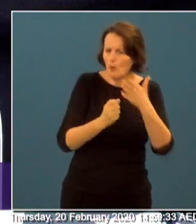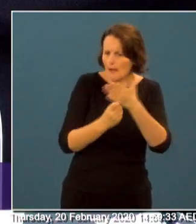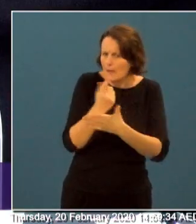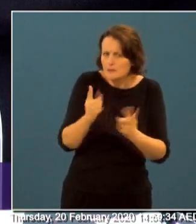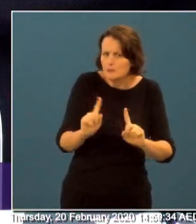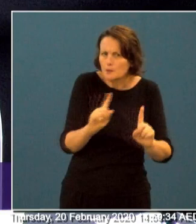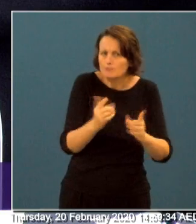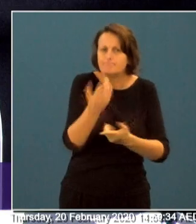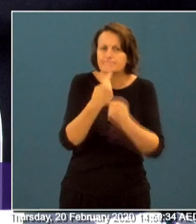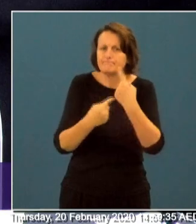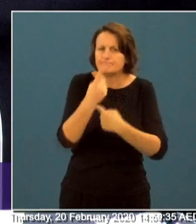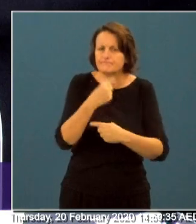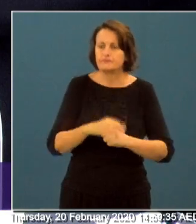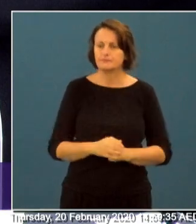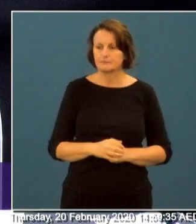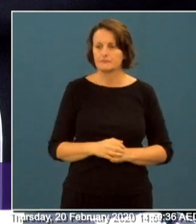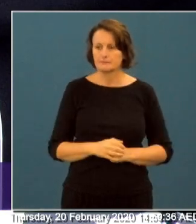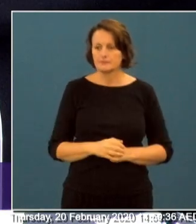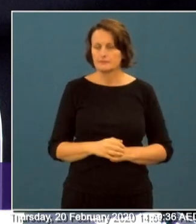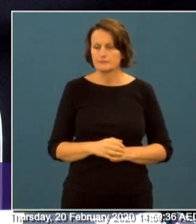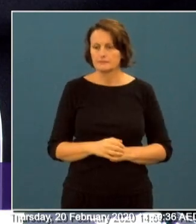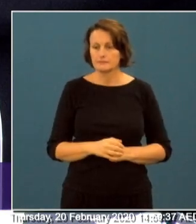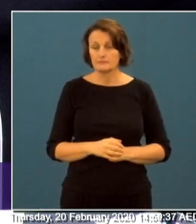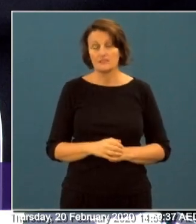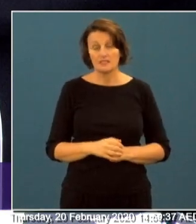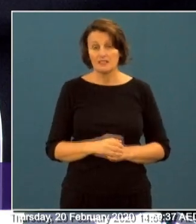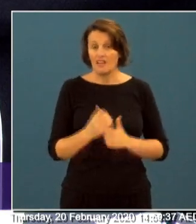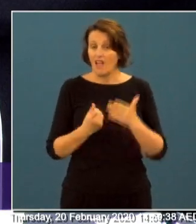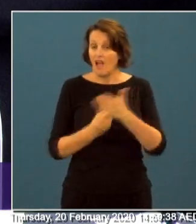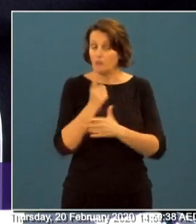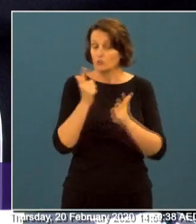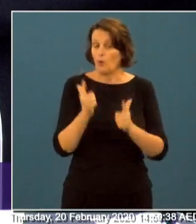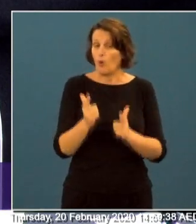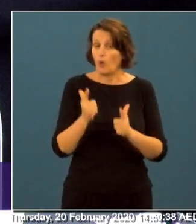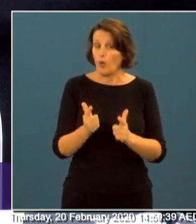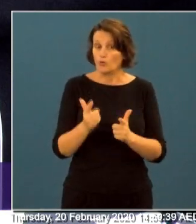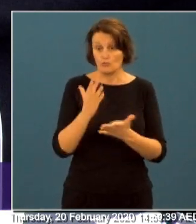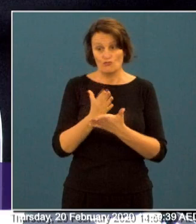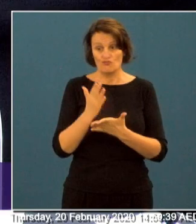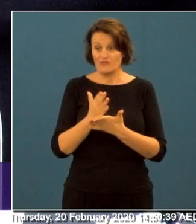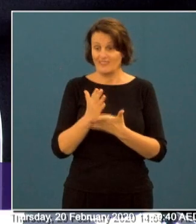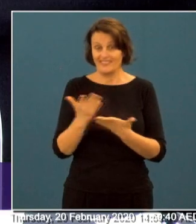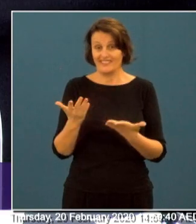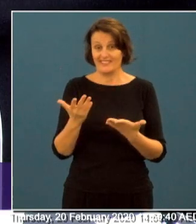Well, the health inequities are stark and are persistent, despite having demonstrated over many years —